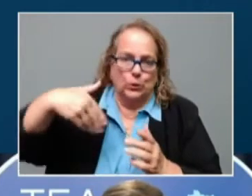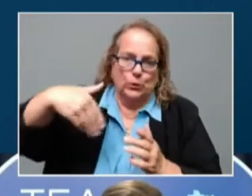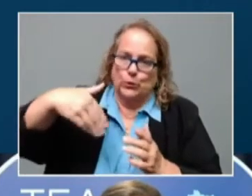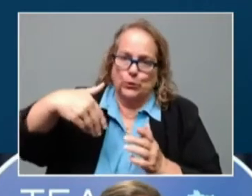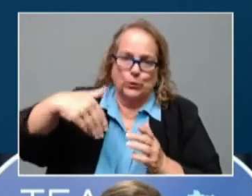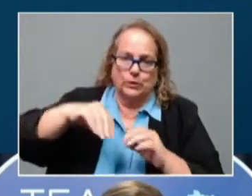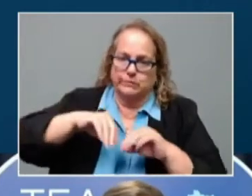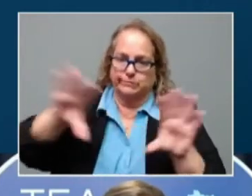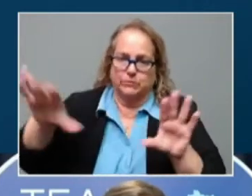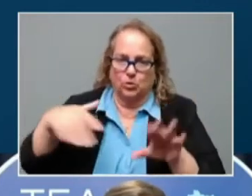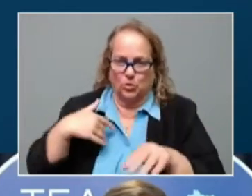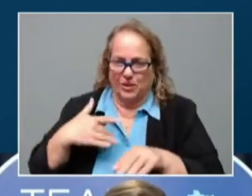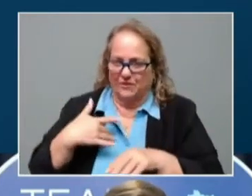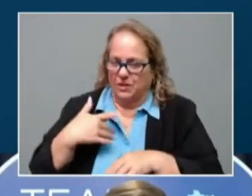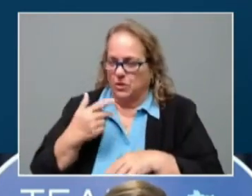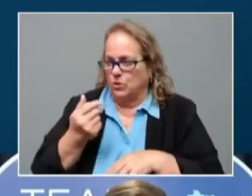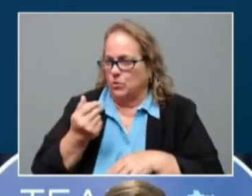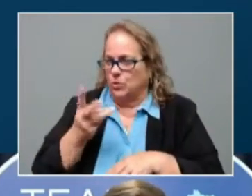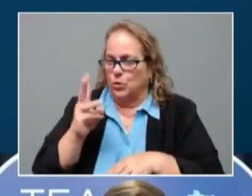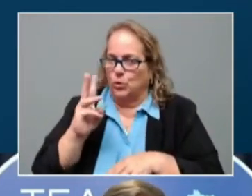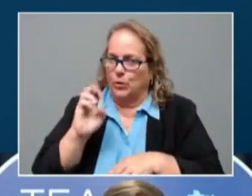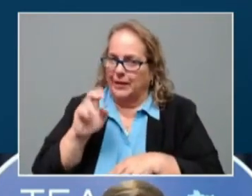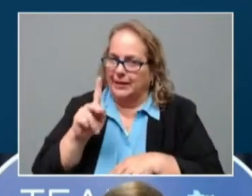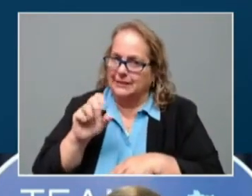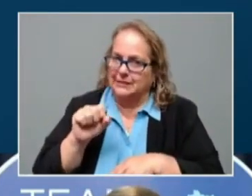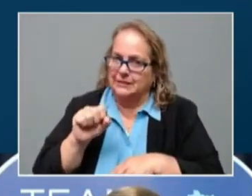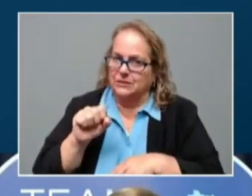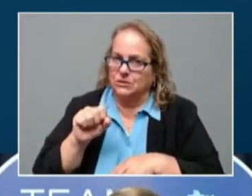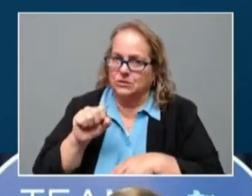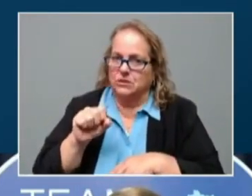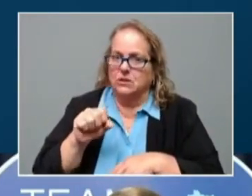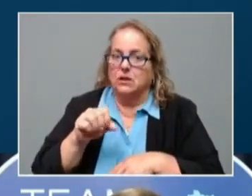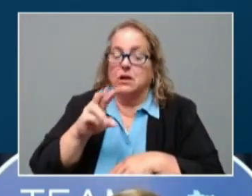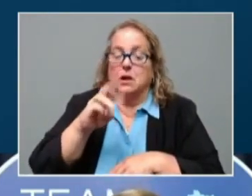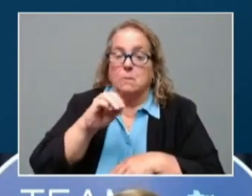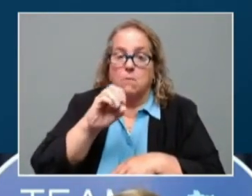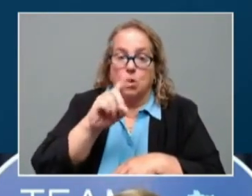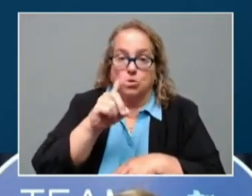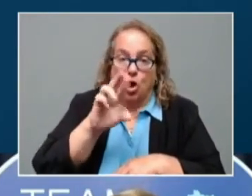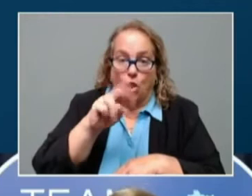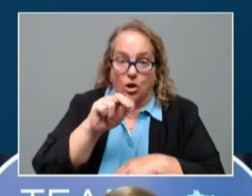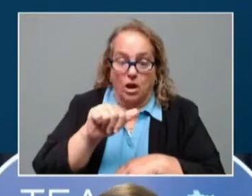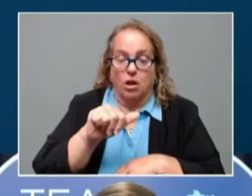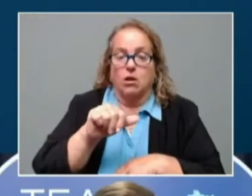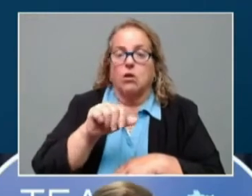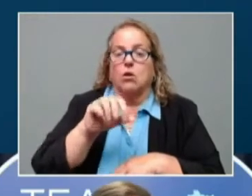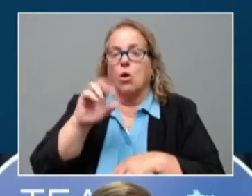at most to get the Moderna if not the J. And J booster. So I know that's